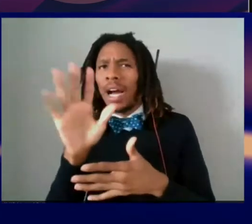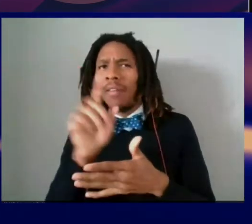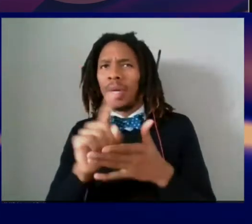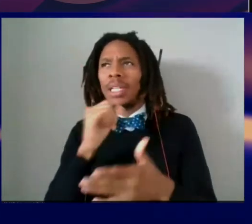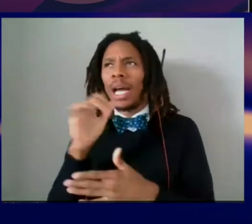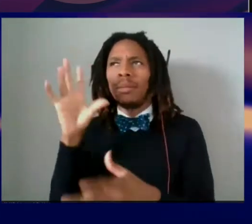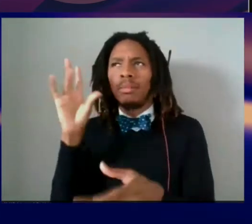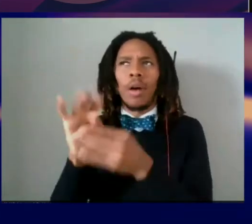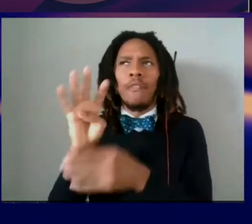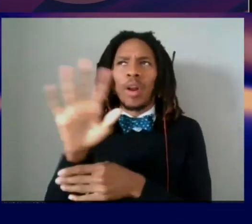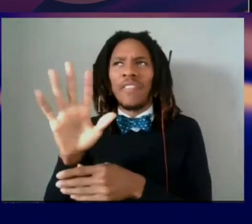Four to five,